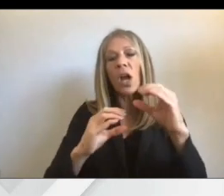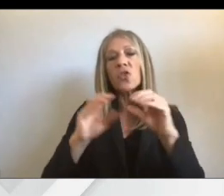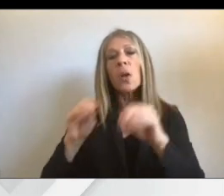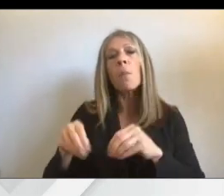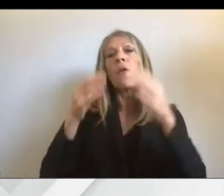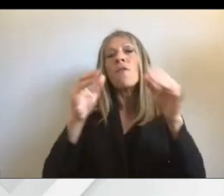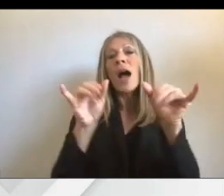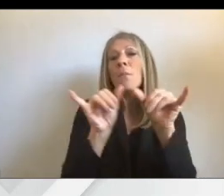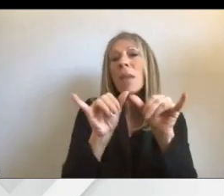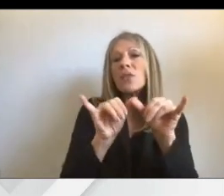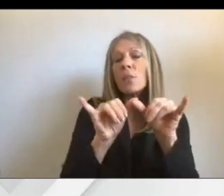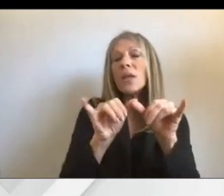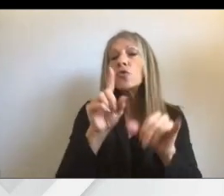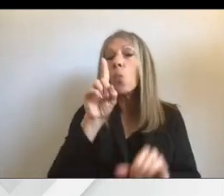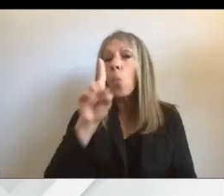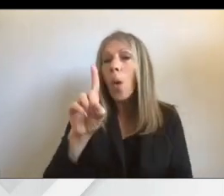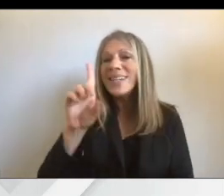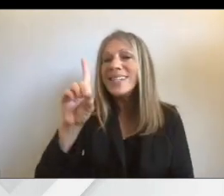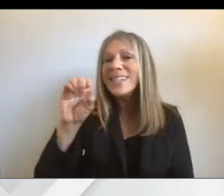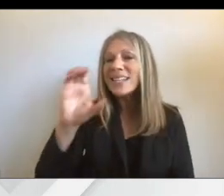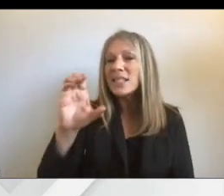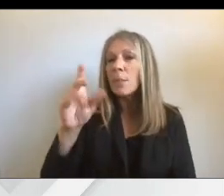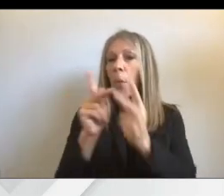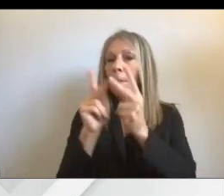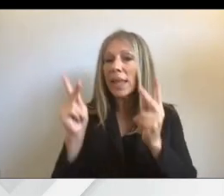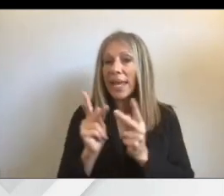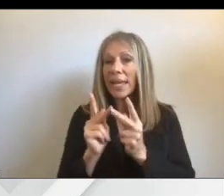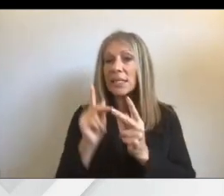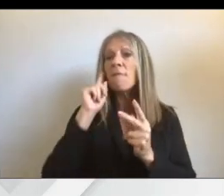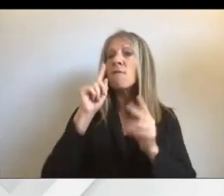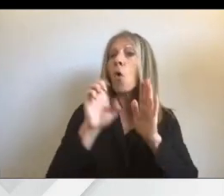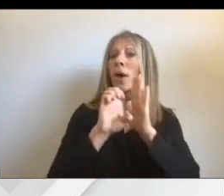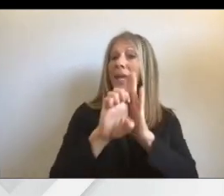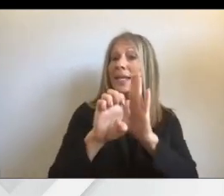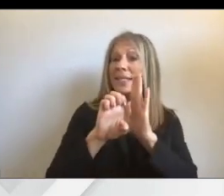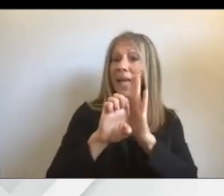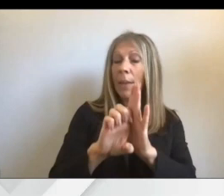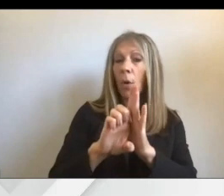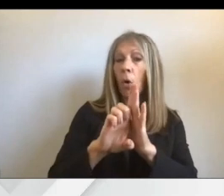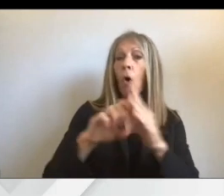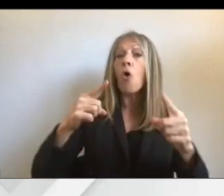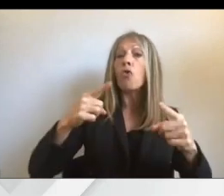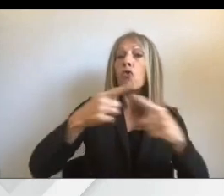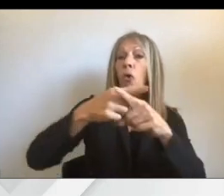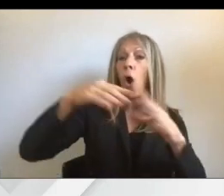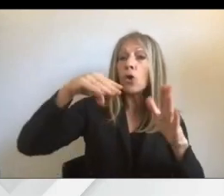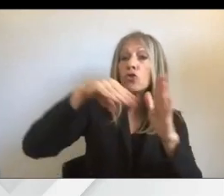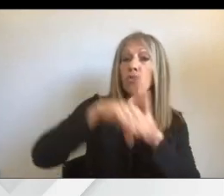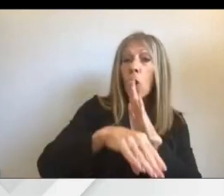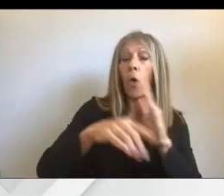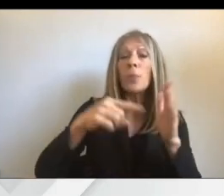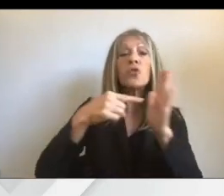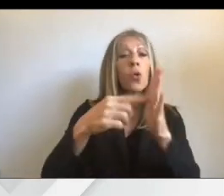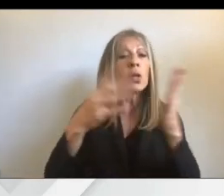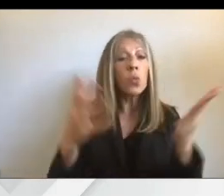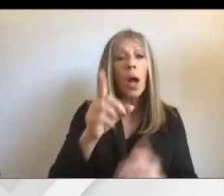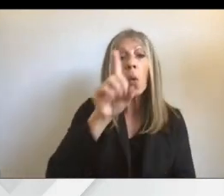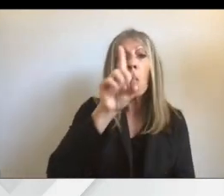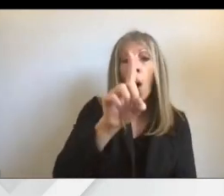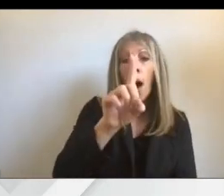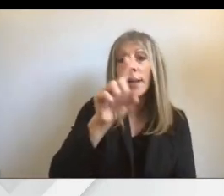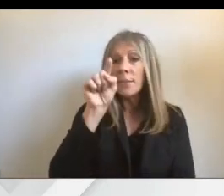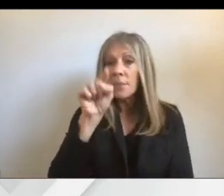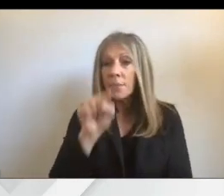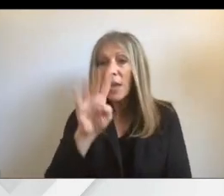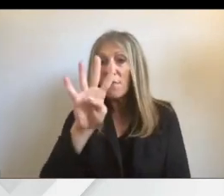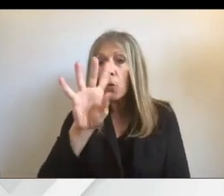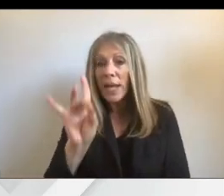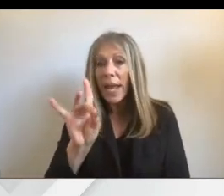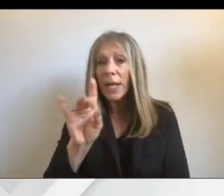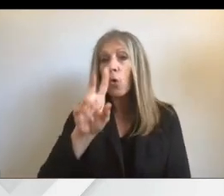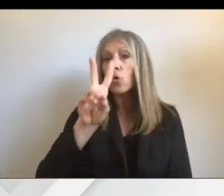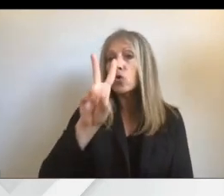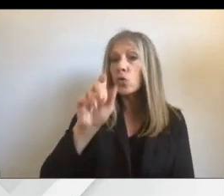measurements to one decimal place. So for example, cross slope is specified as 1 in 48 or 2.1 percent.